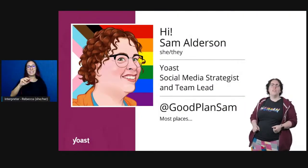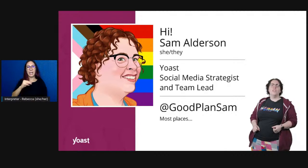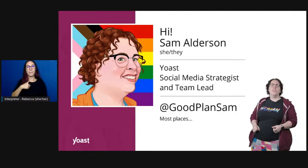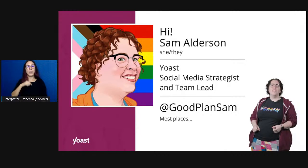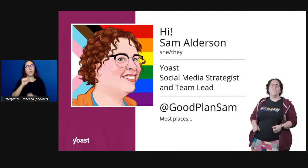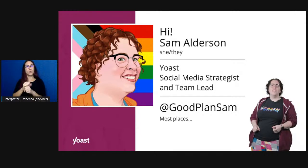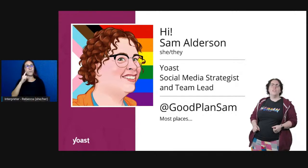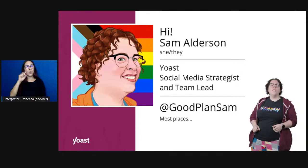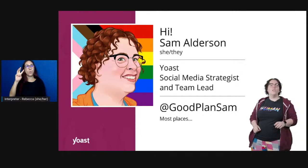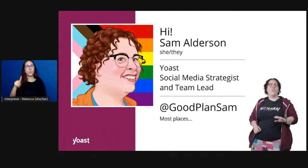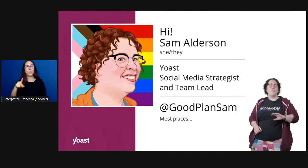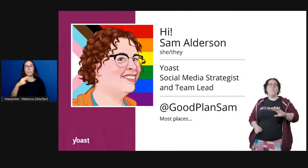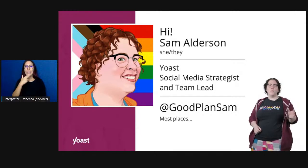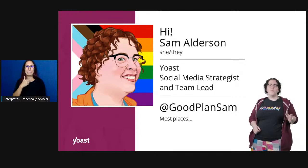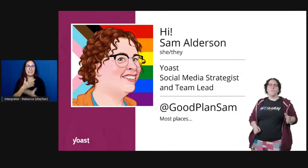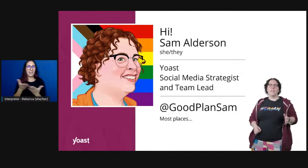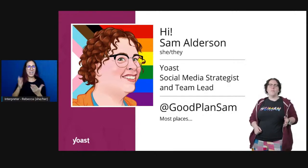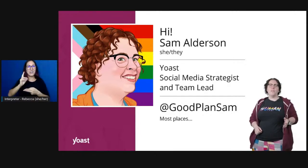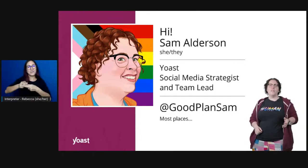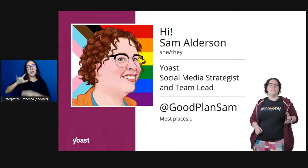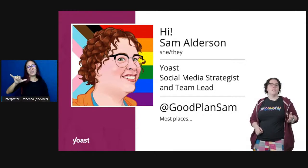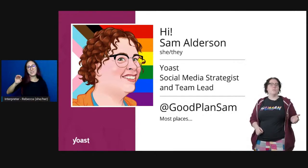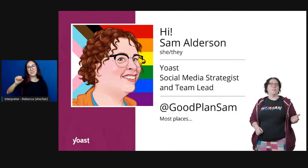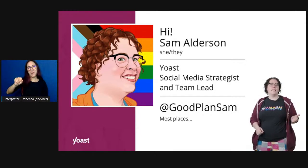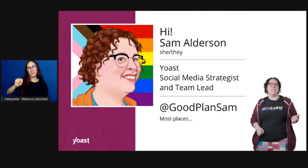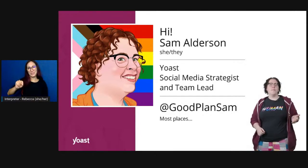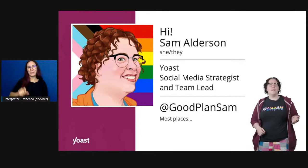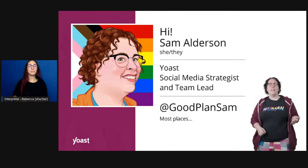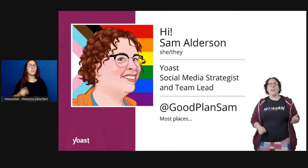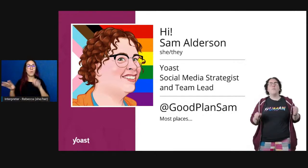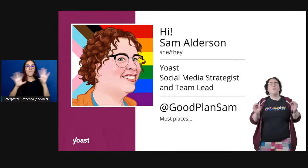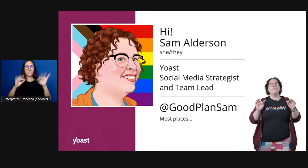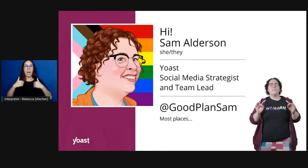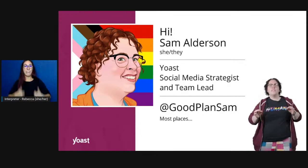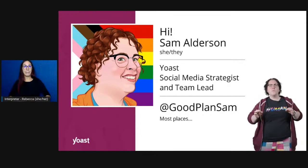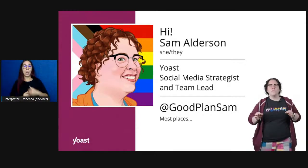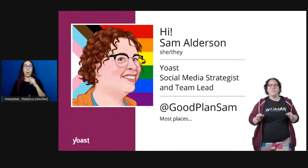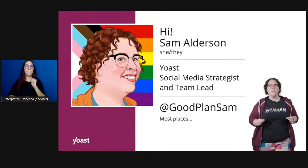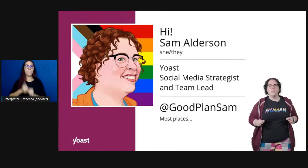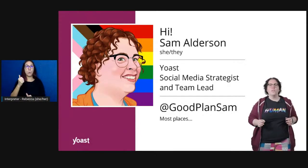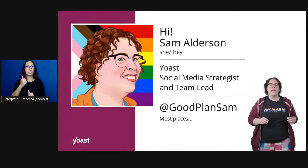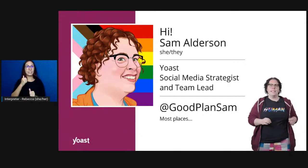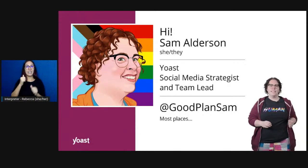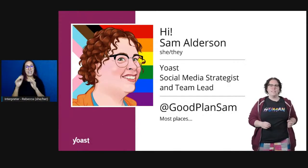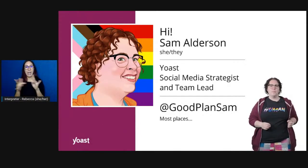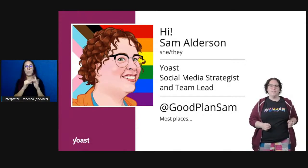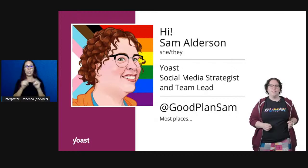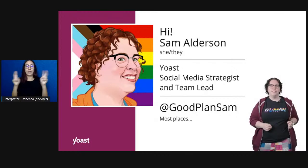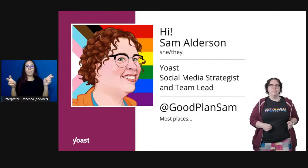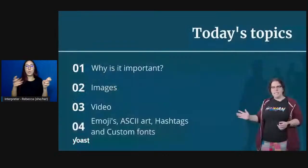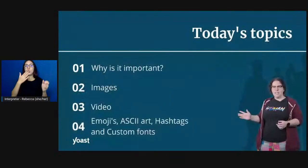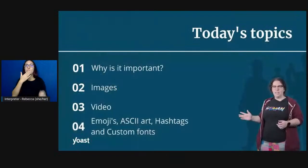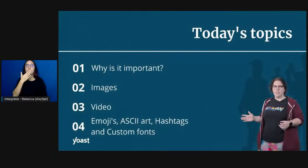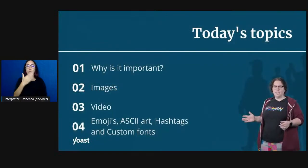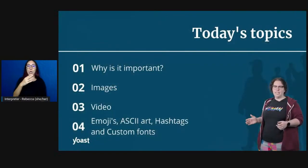Welcome and if you are interested in social media and accessibility, you are in the right place. I work for Yoast and you will find post networks